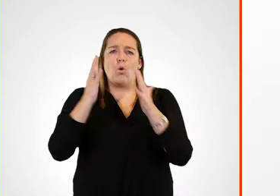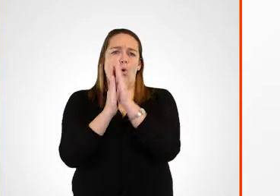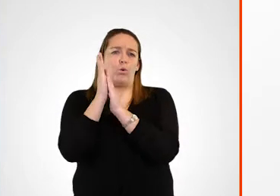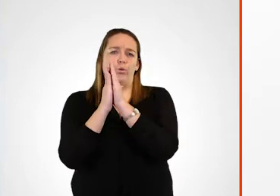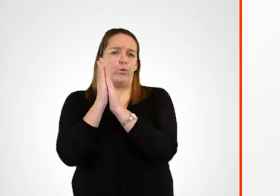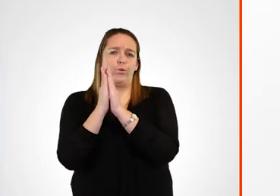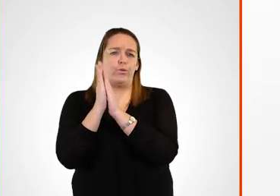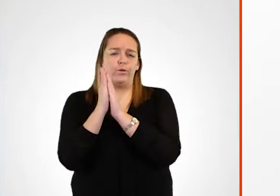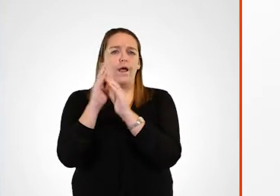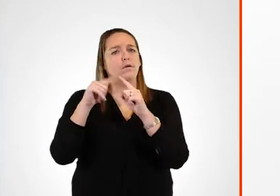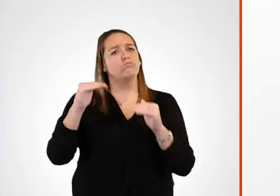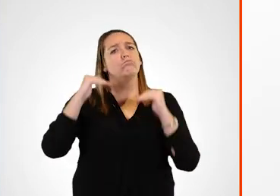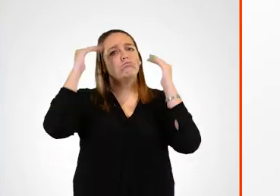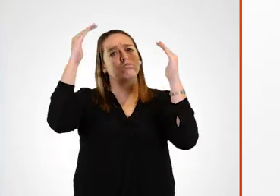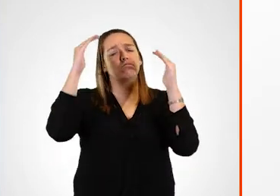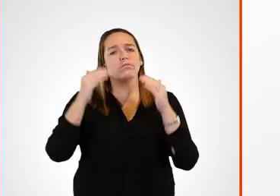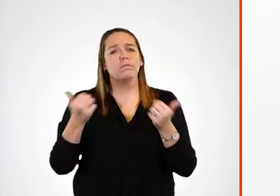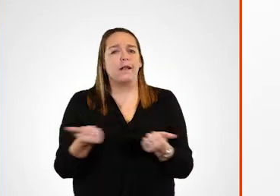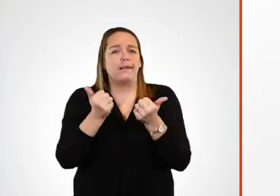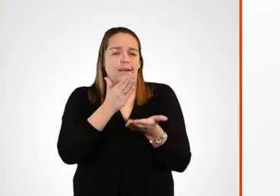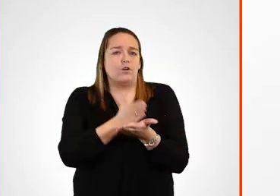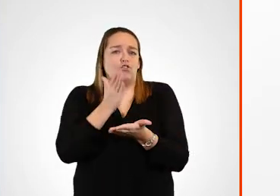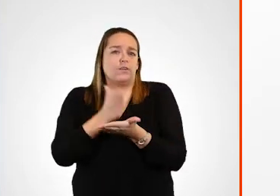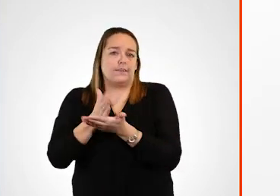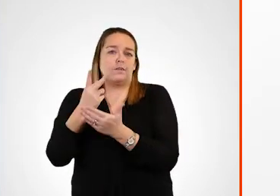and they're high-level in terms of accuracy.